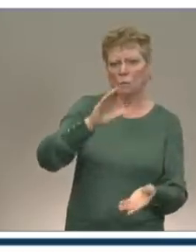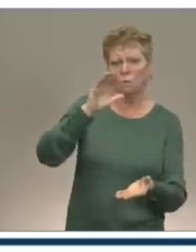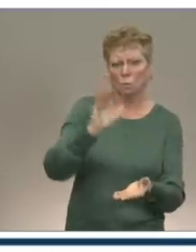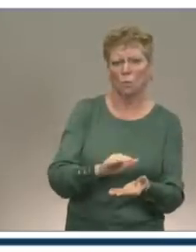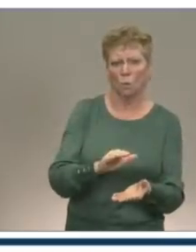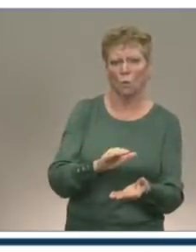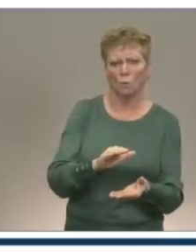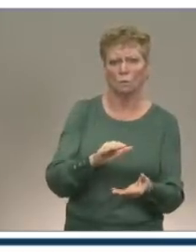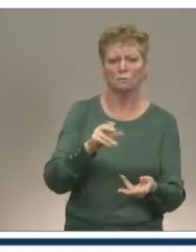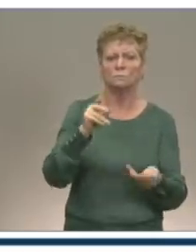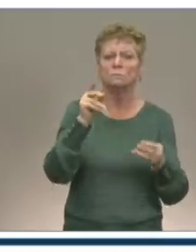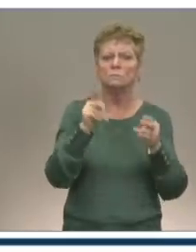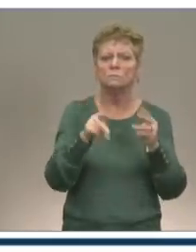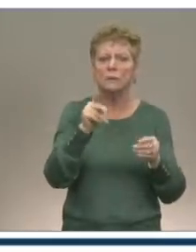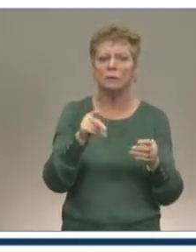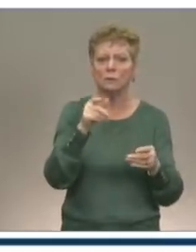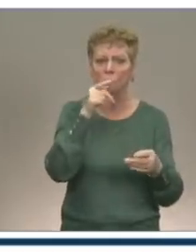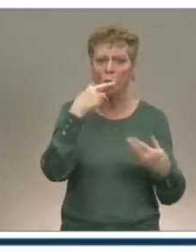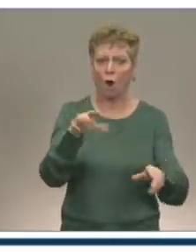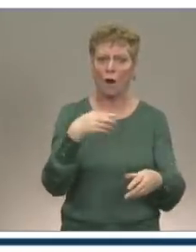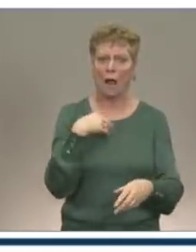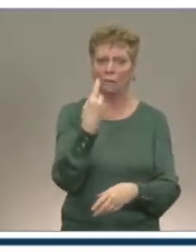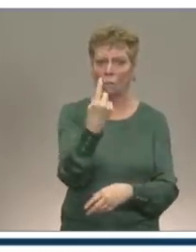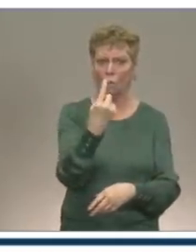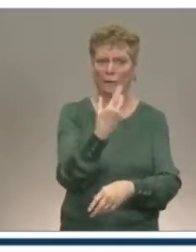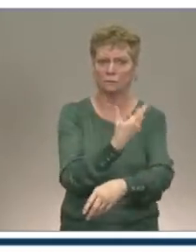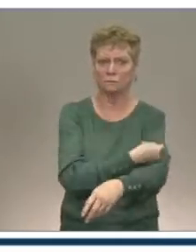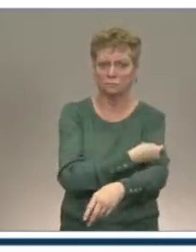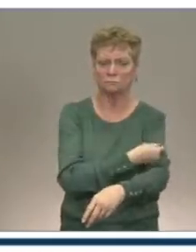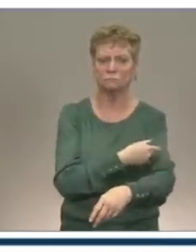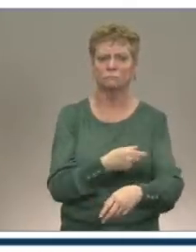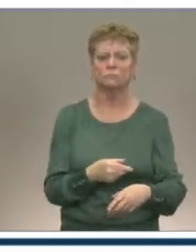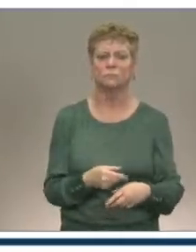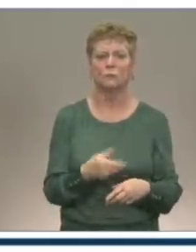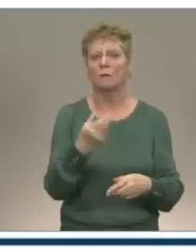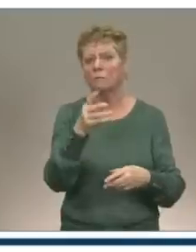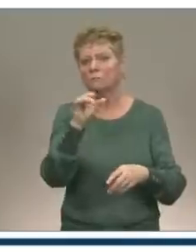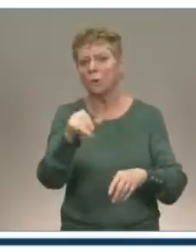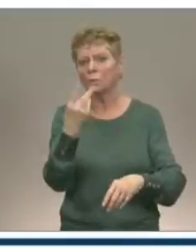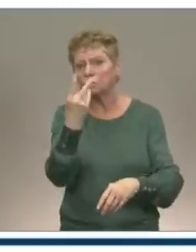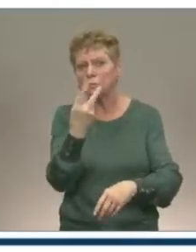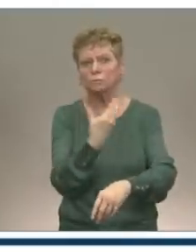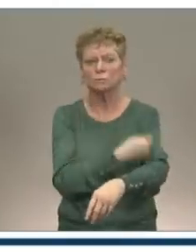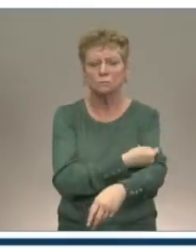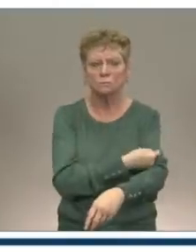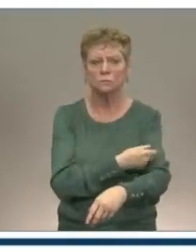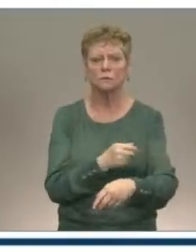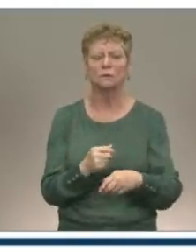people who've already had a single dose and then fully vaccinated we have had uh that we you know